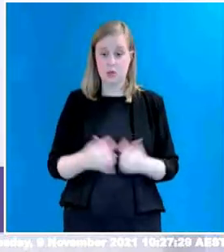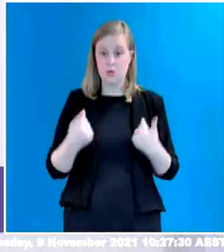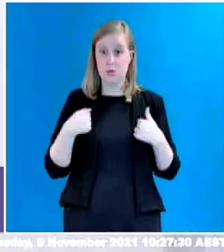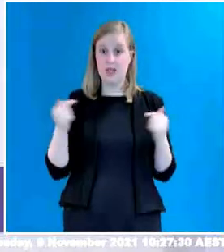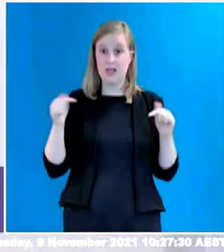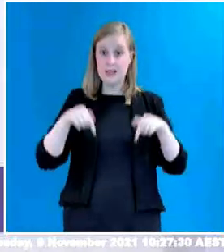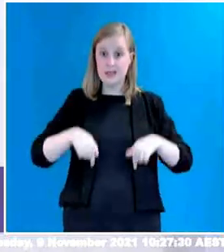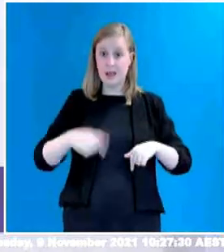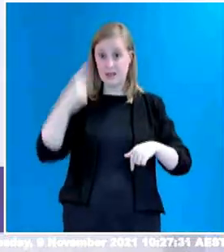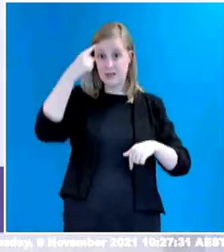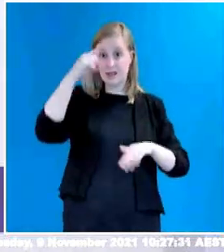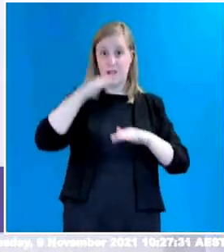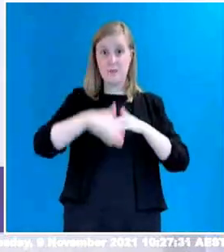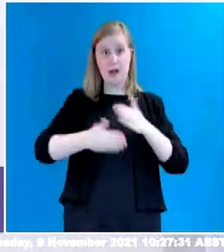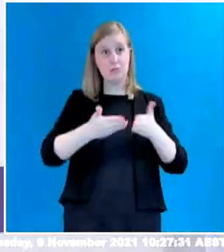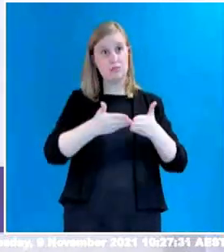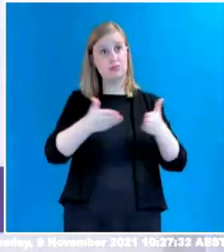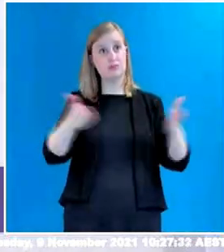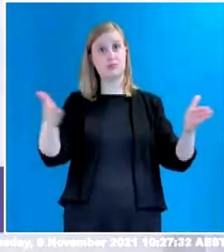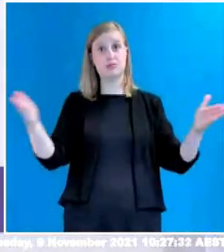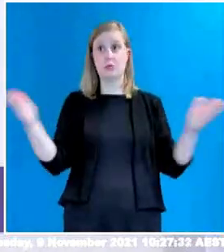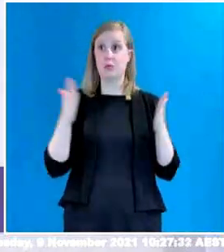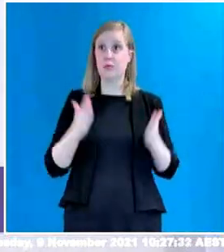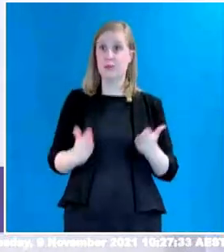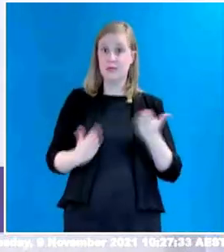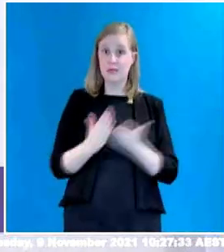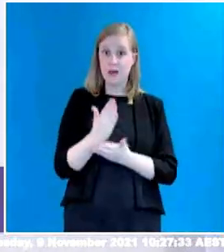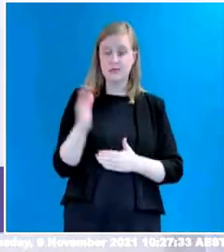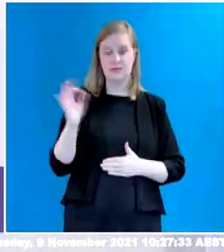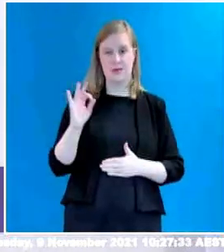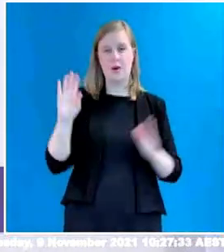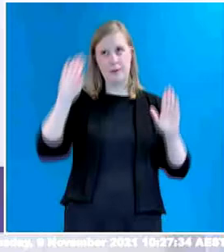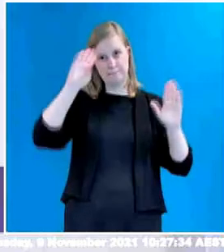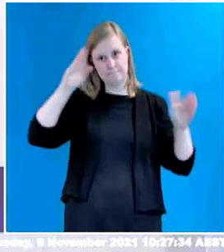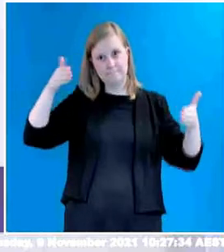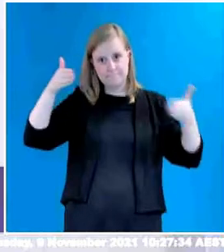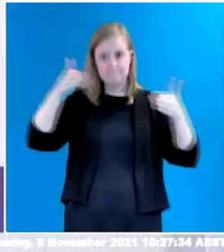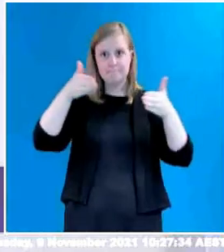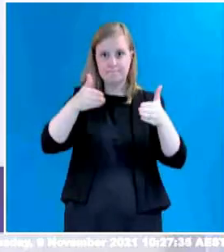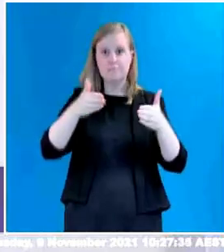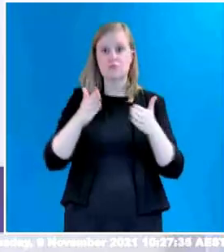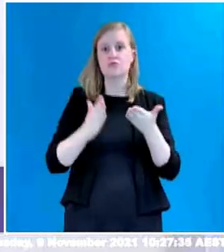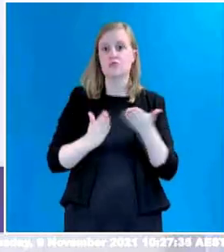focus is on the rights of people with disability who have to be guided by the